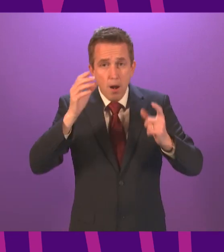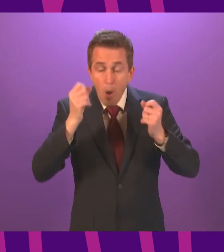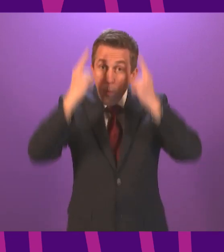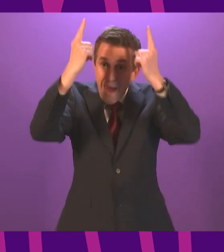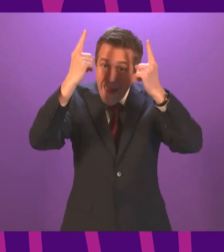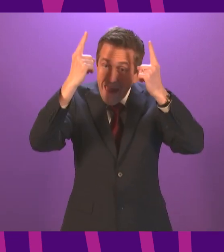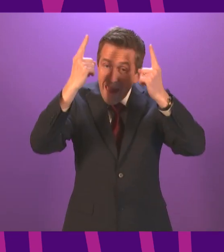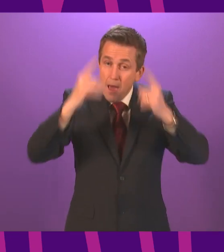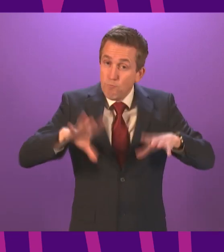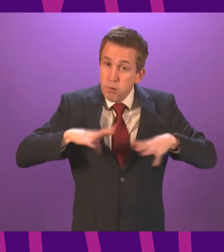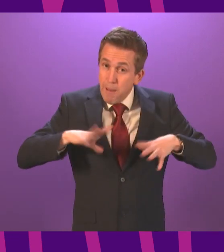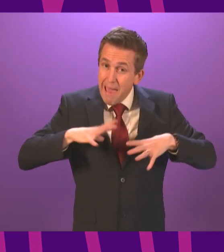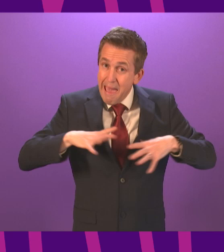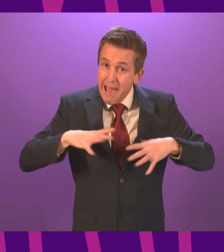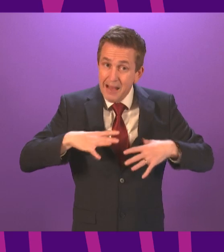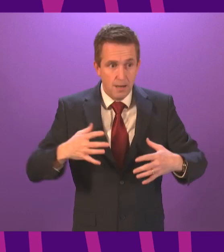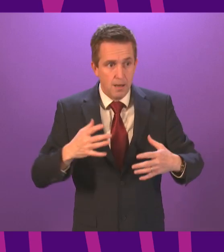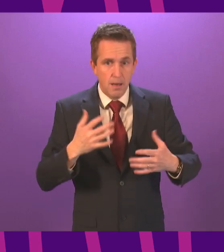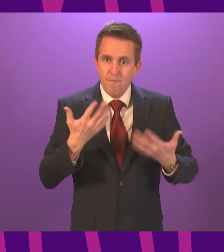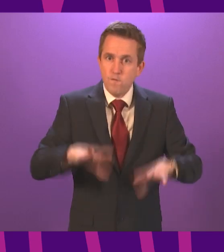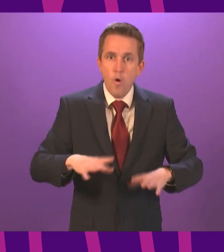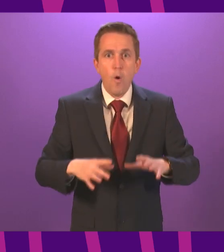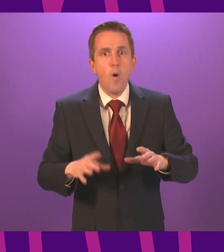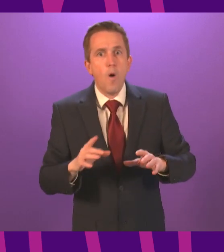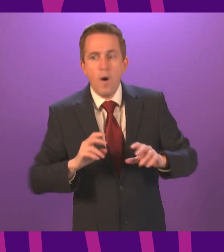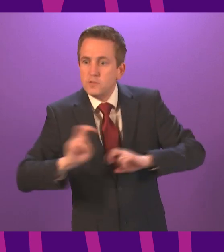an essential journey, so that they can act in accordance with the law?